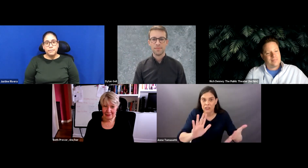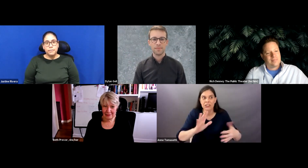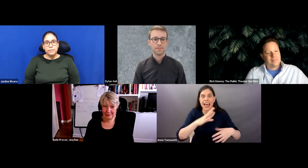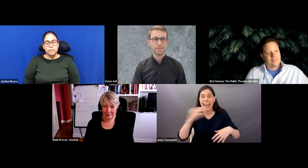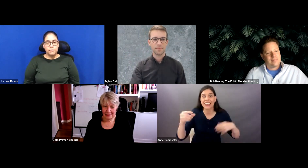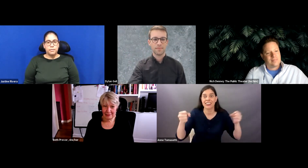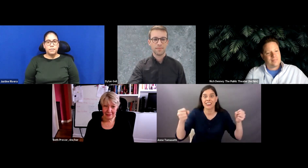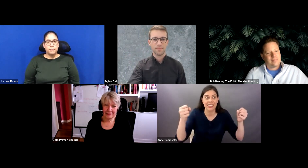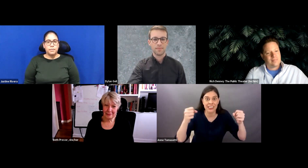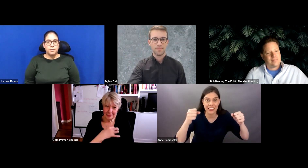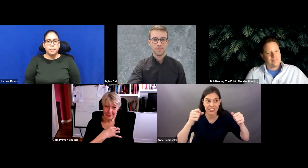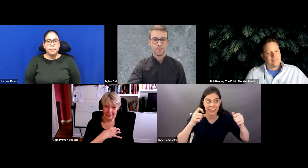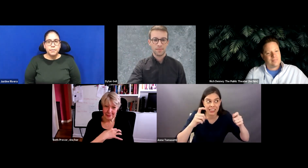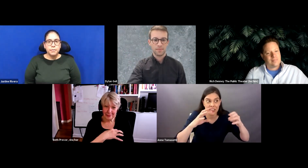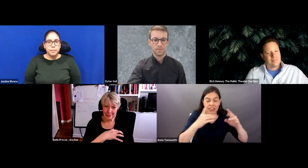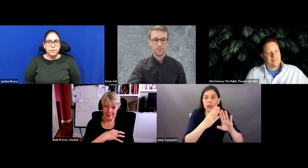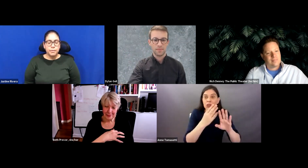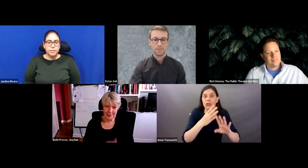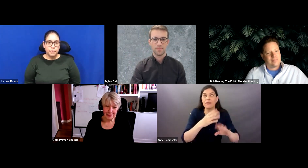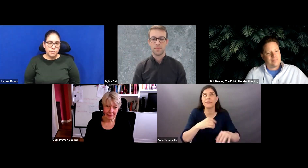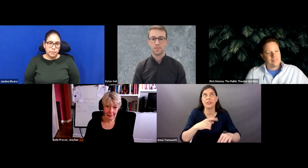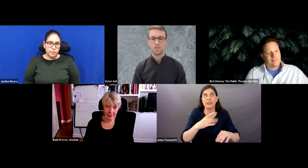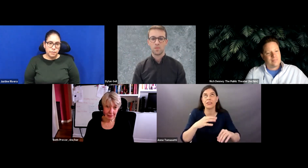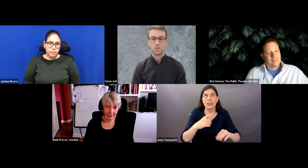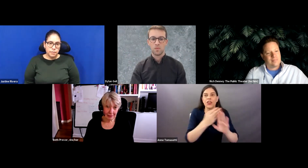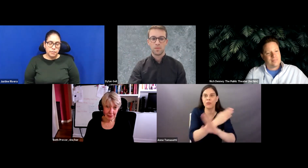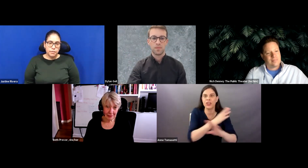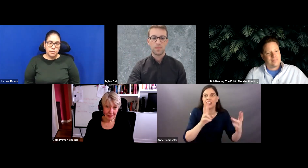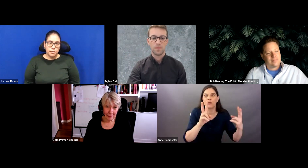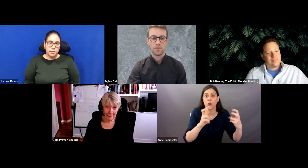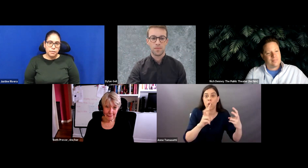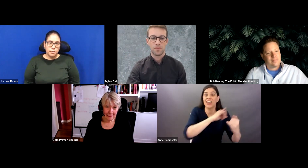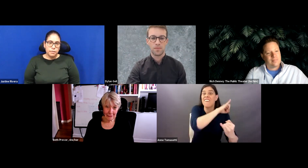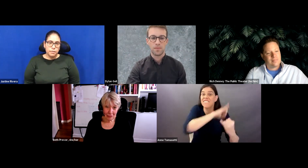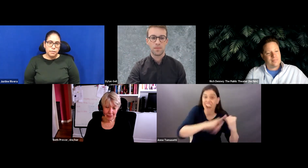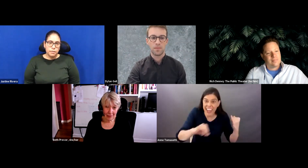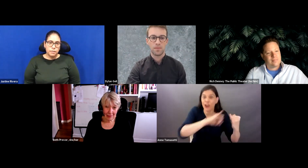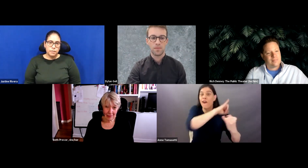access to the videos, and that required- Well, they needed the